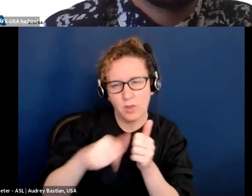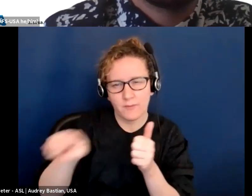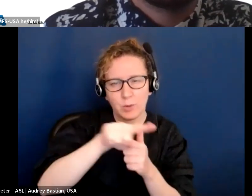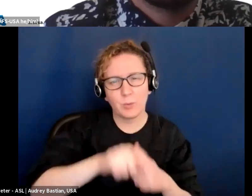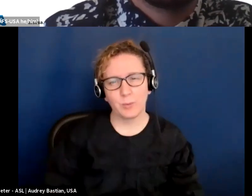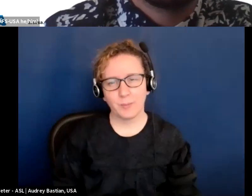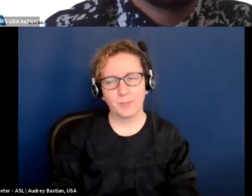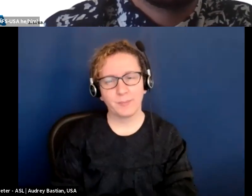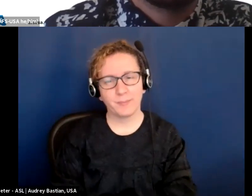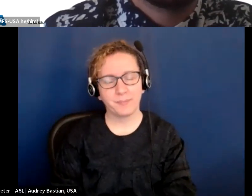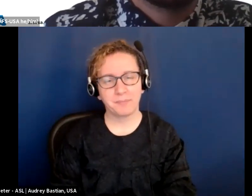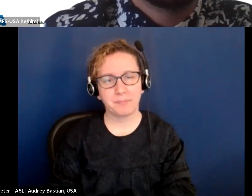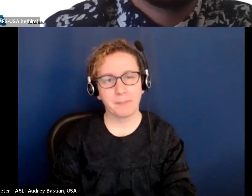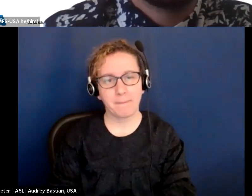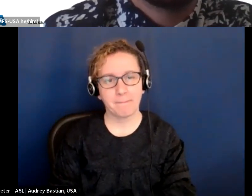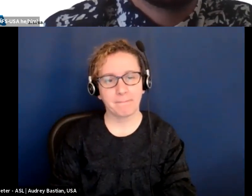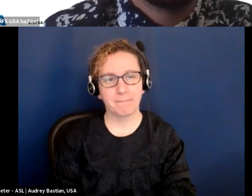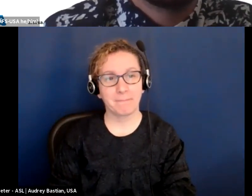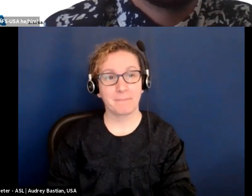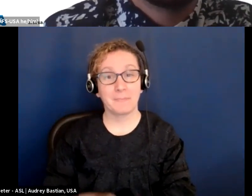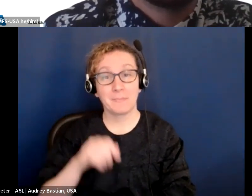That is great. I think